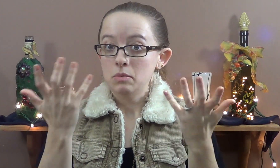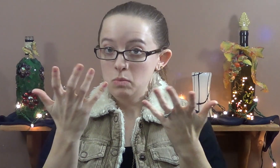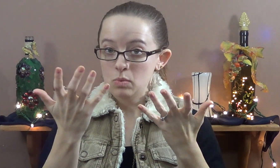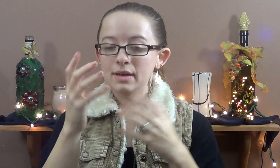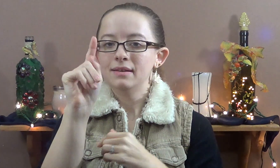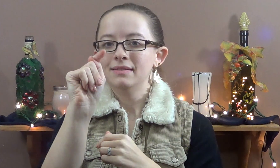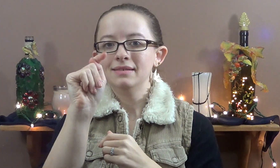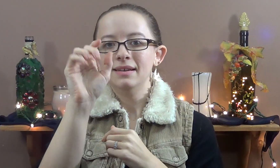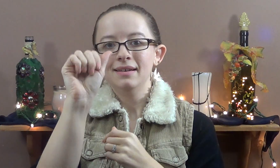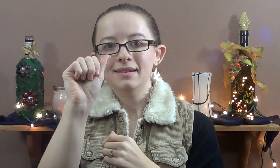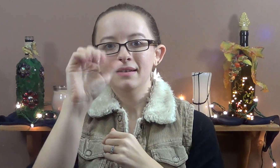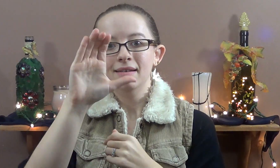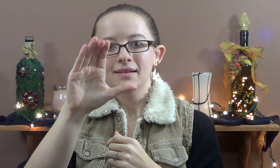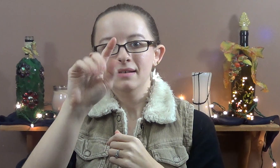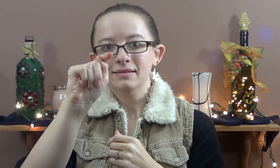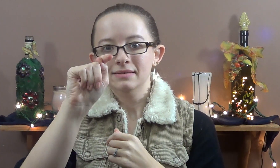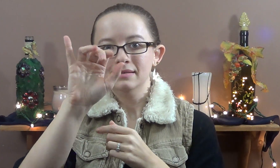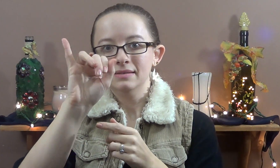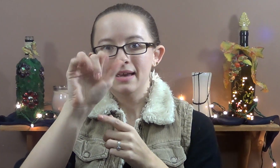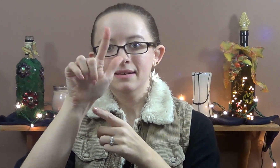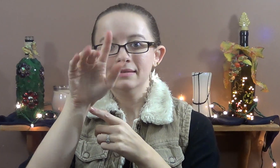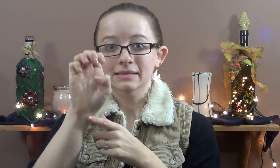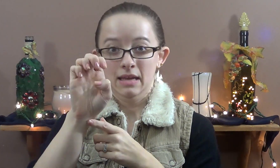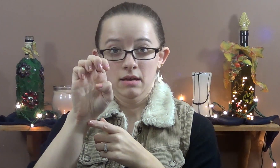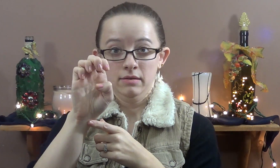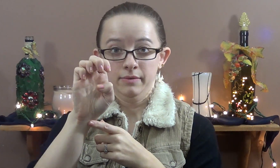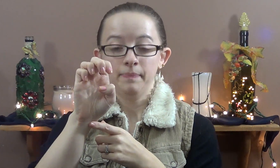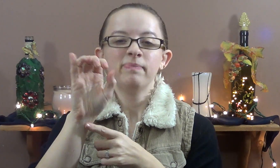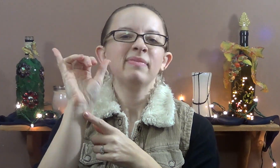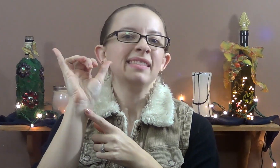The next method that you can use is called tactile.